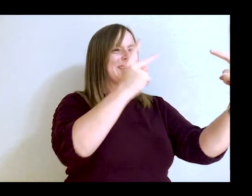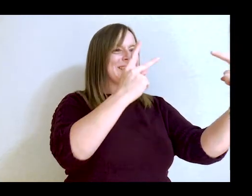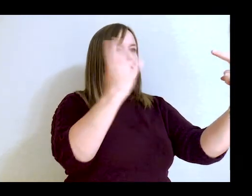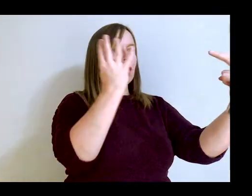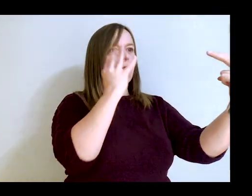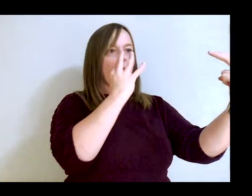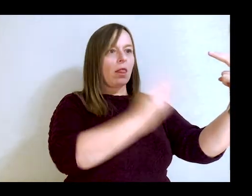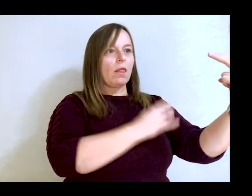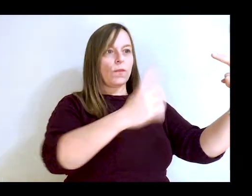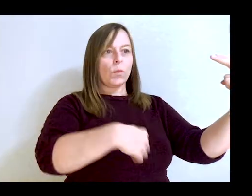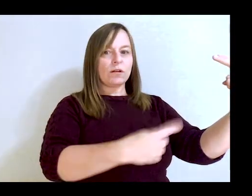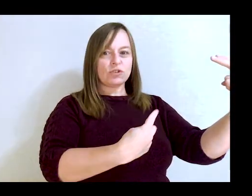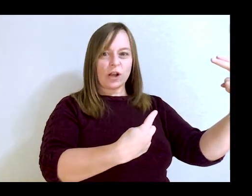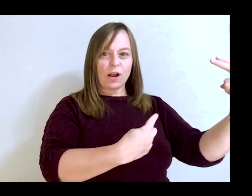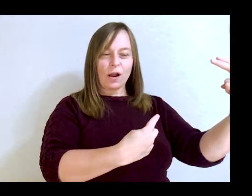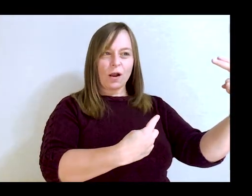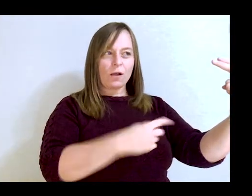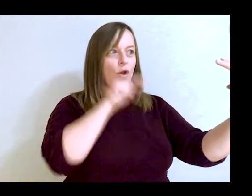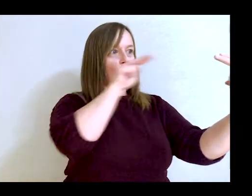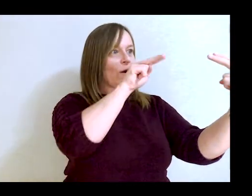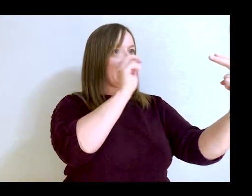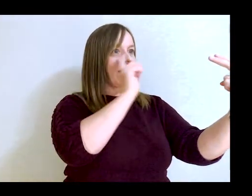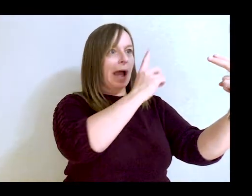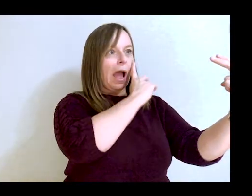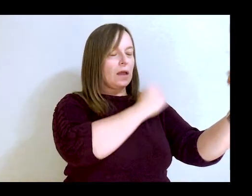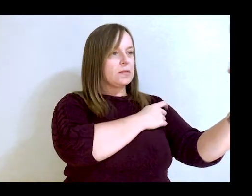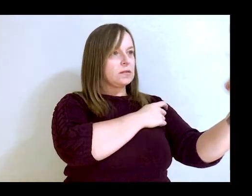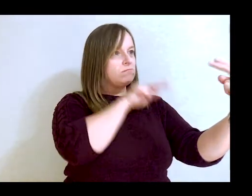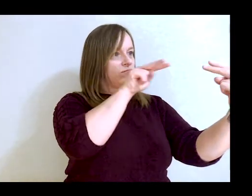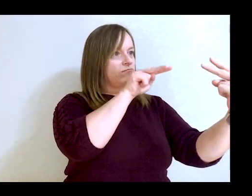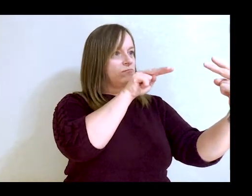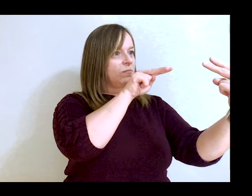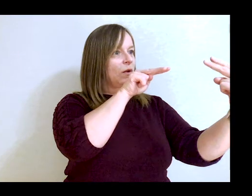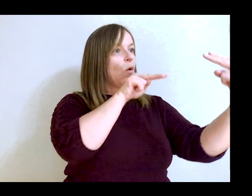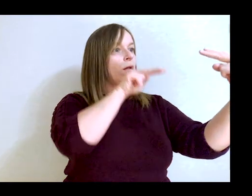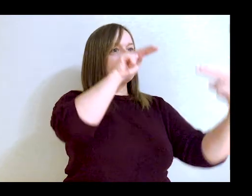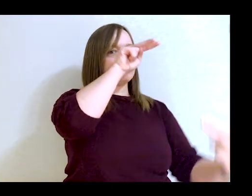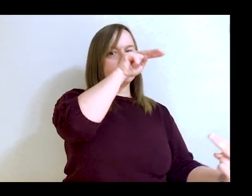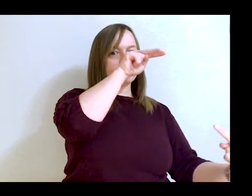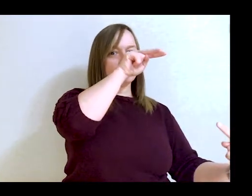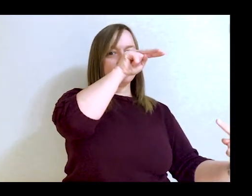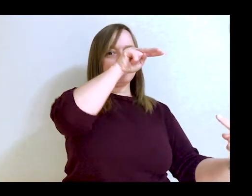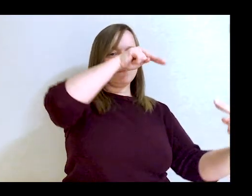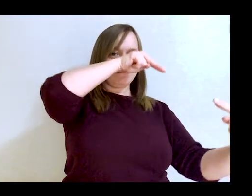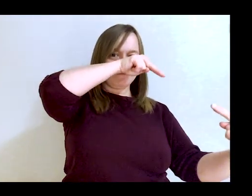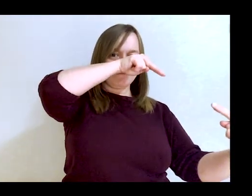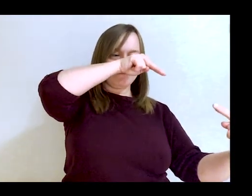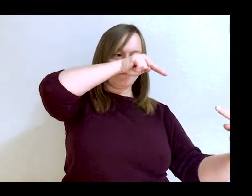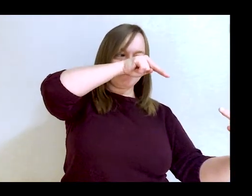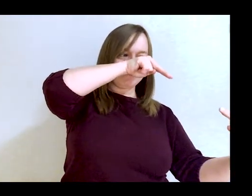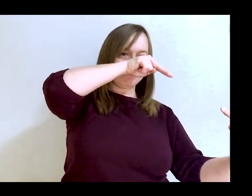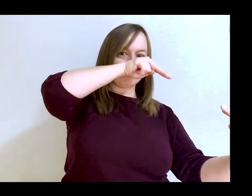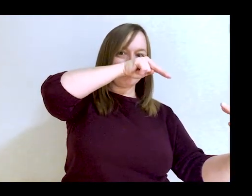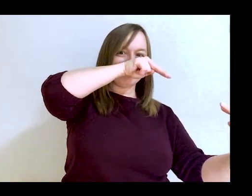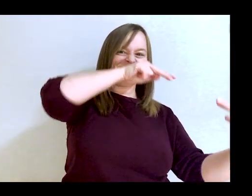seeing the wheelchair. You're not seeing it because you're just looking at the person. Whereas if you're looking down or have to bend over and